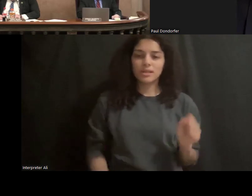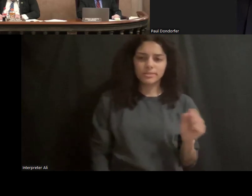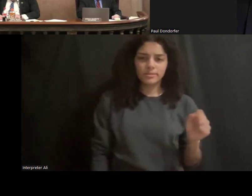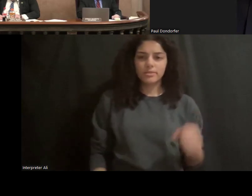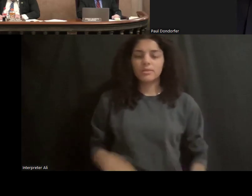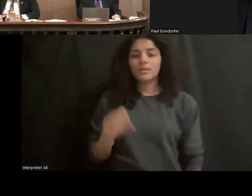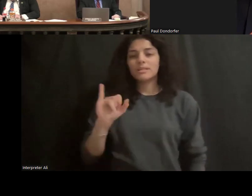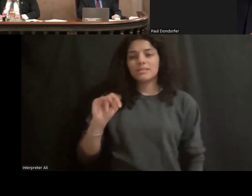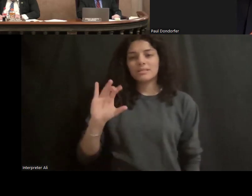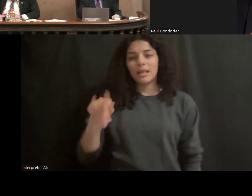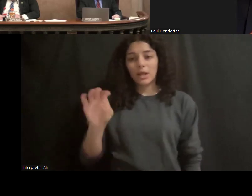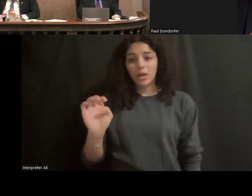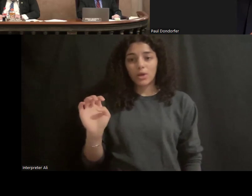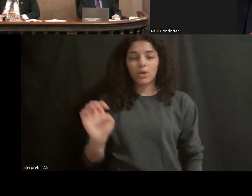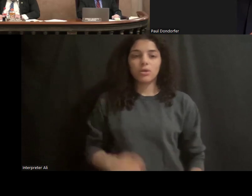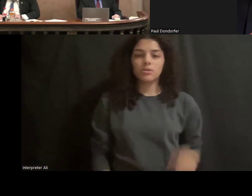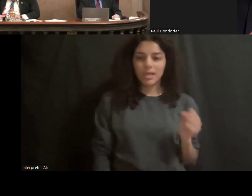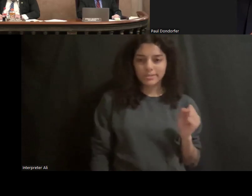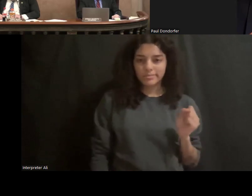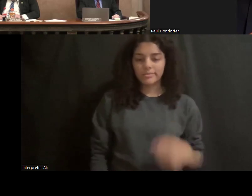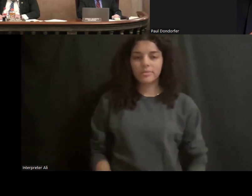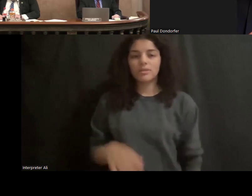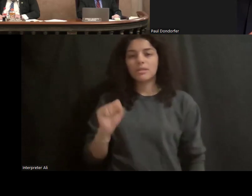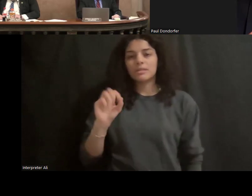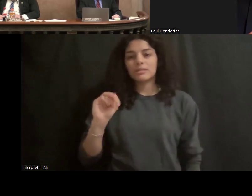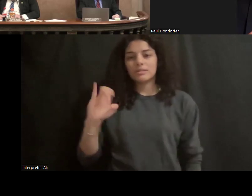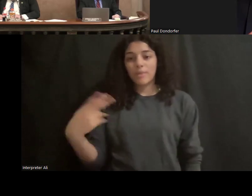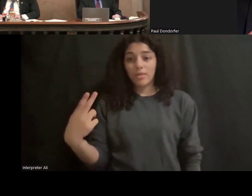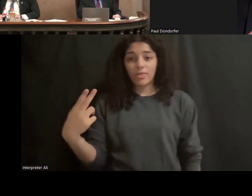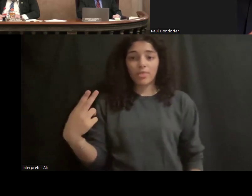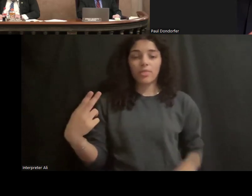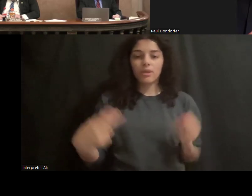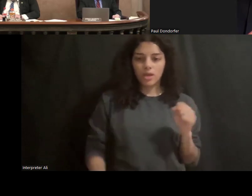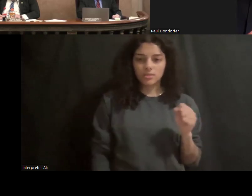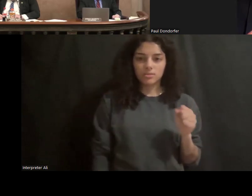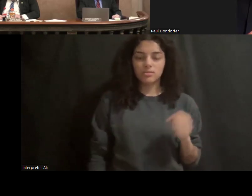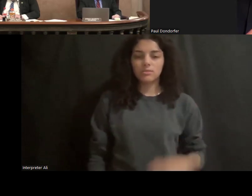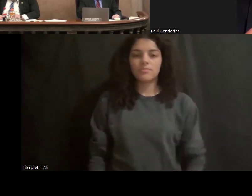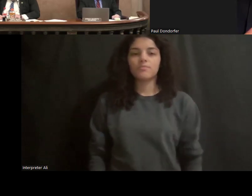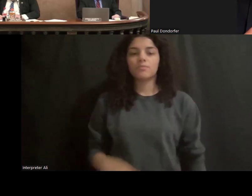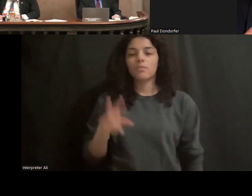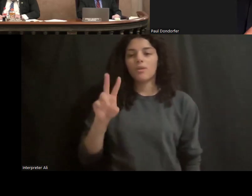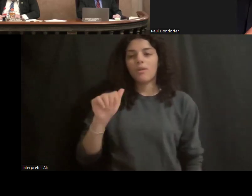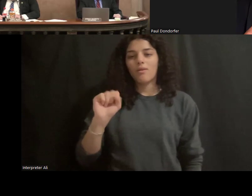Sinclair yes Mr Sinclair votes yes Miss Smith Miss Smith votes yes Miss Vascat Simmons Miss